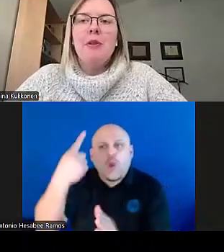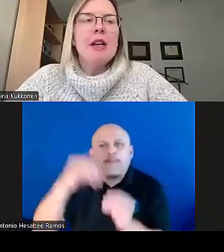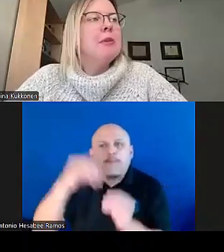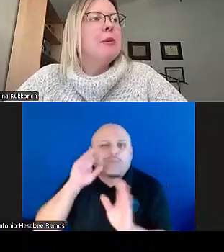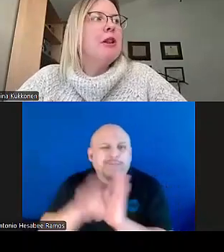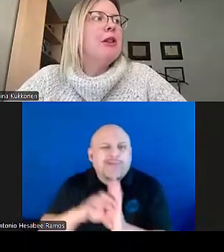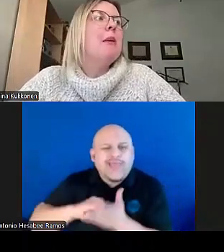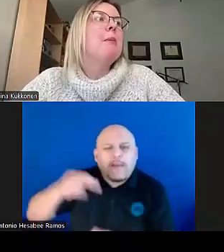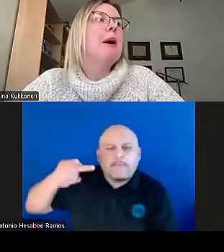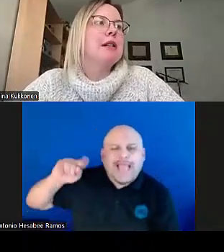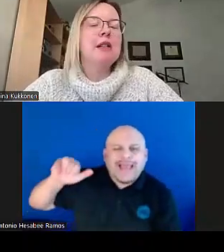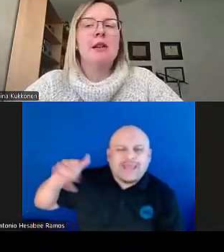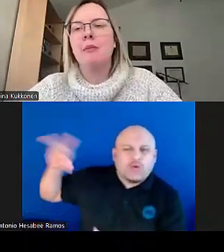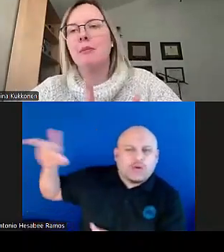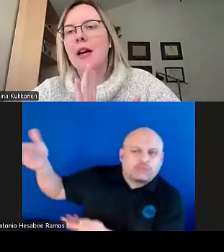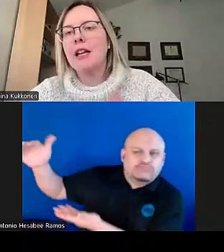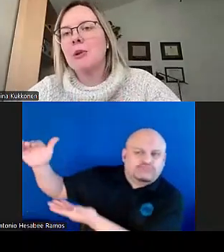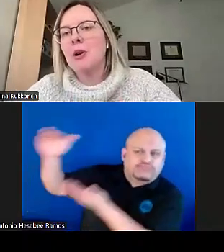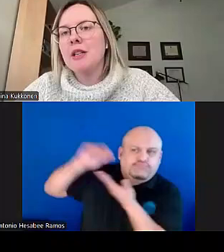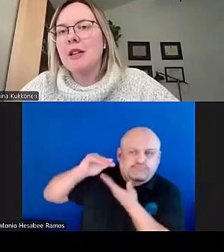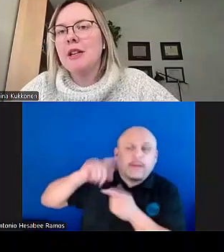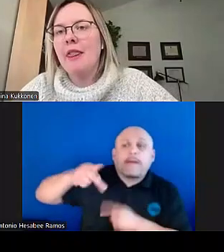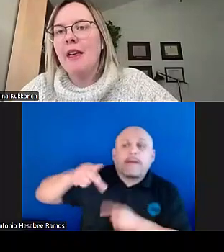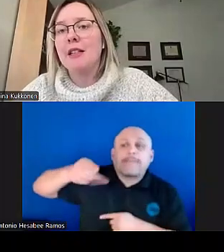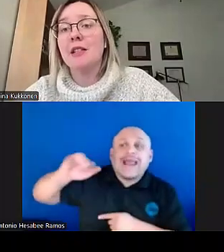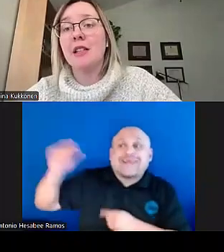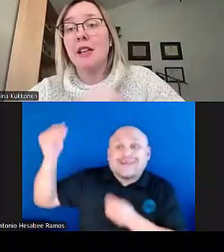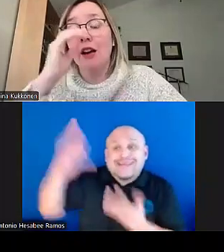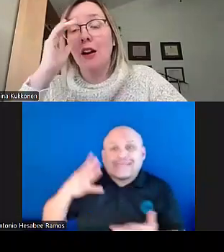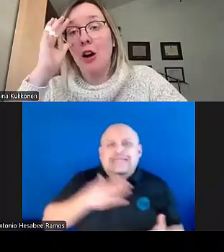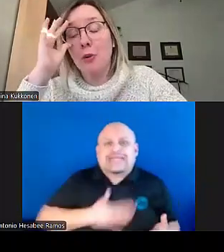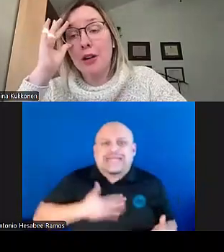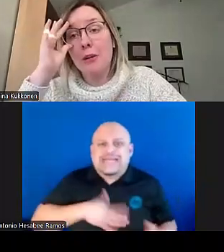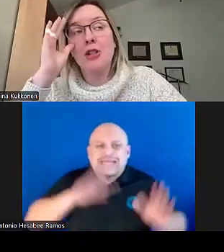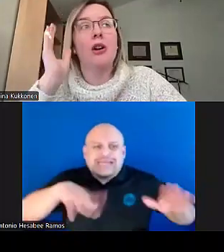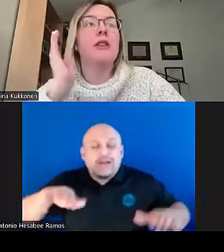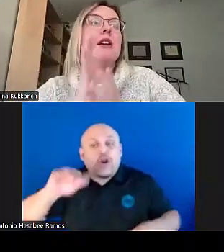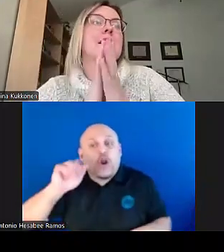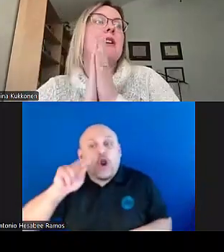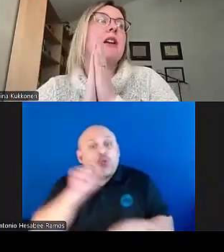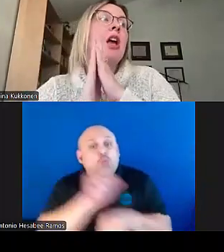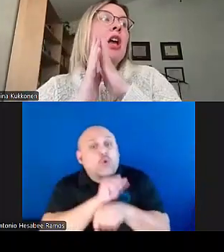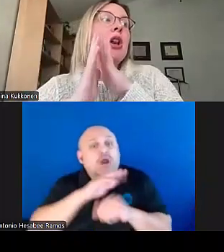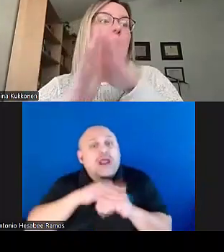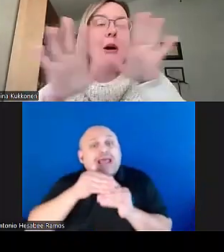provided me with. But Patty has requested that the artwork image on the next slide not